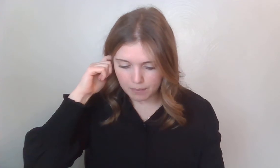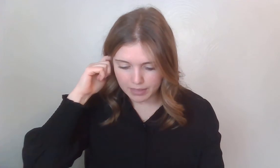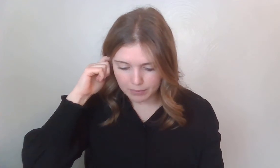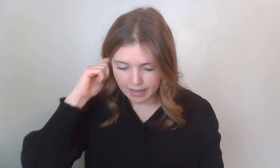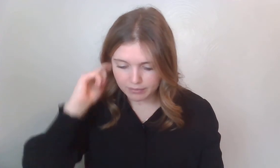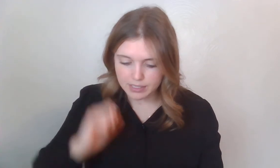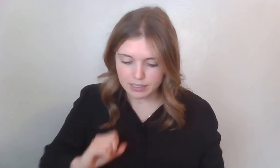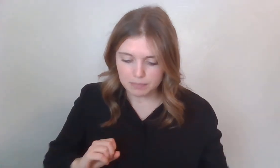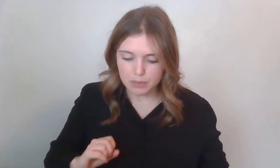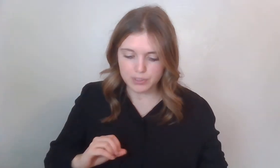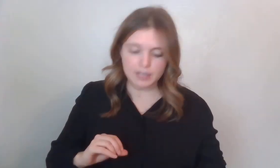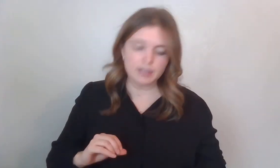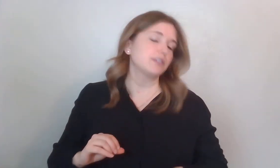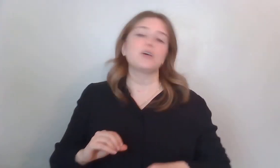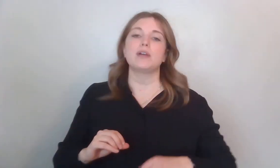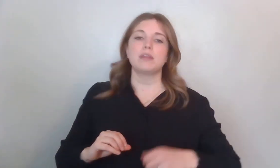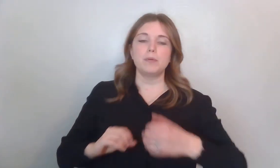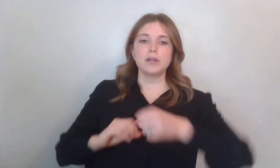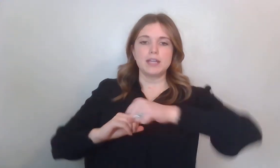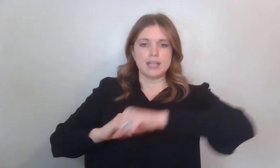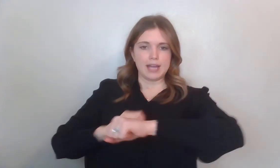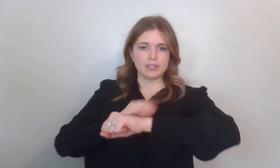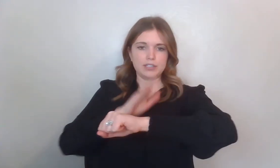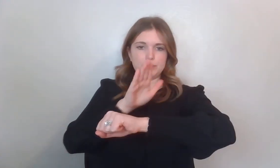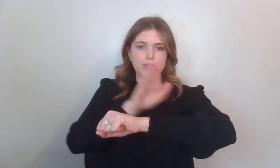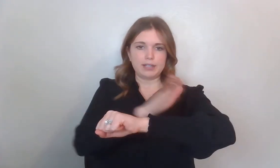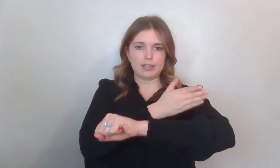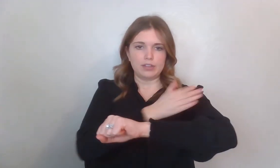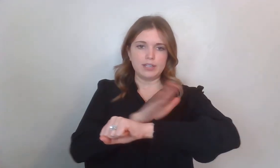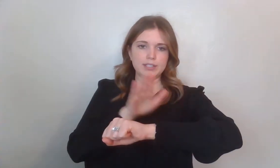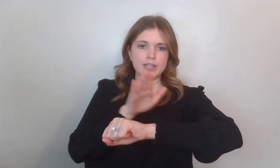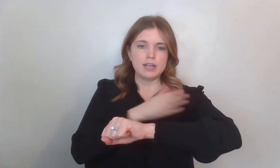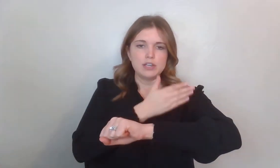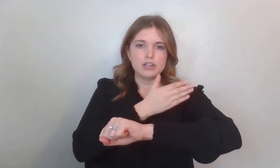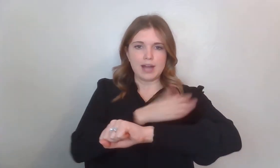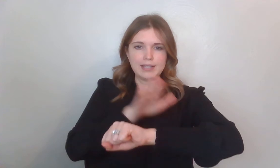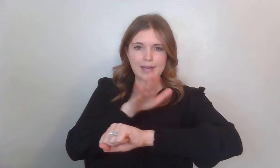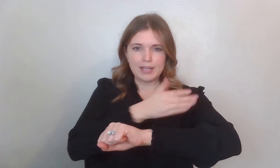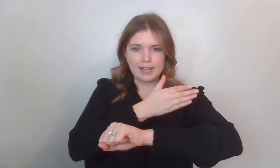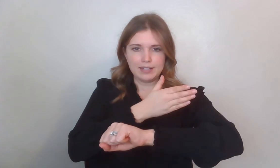and then we have listen to music. So in the book he has his MUSIC like this your non-dominant hand